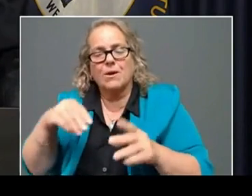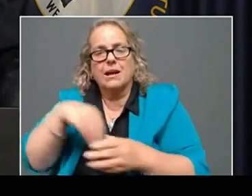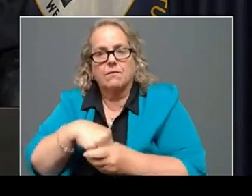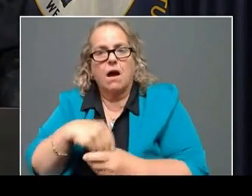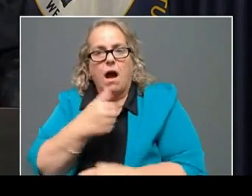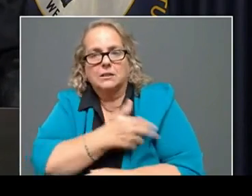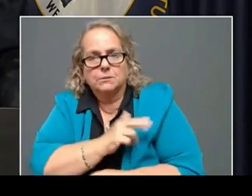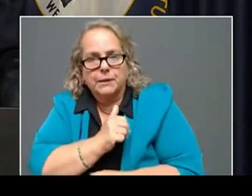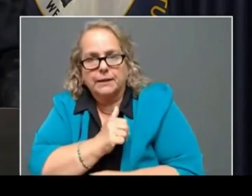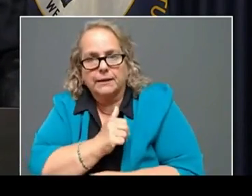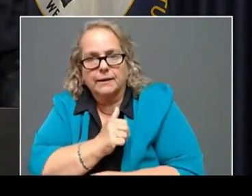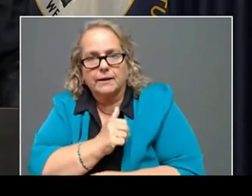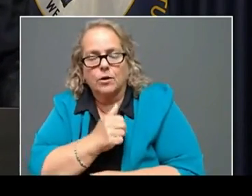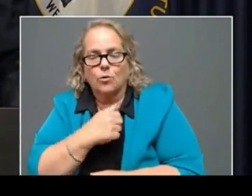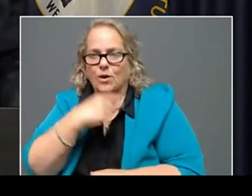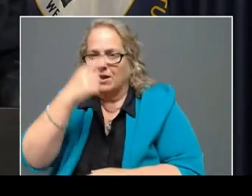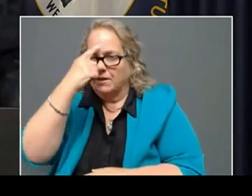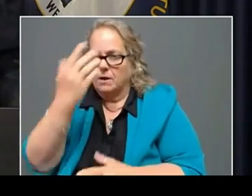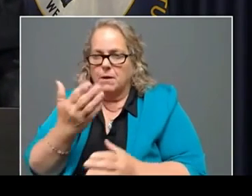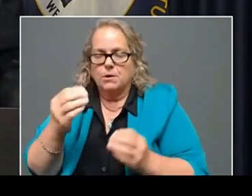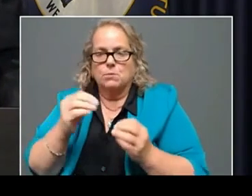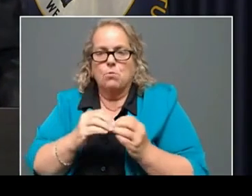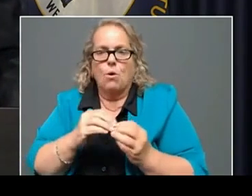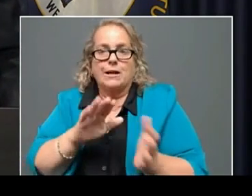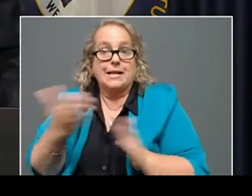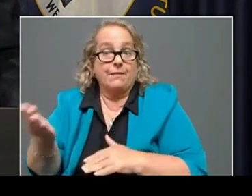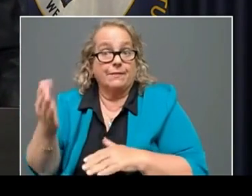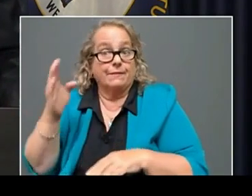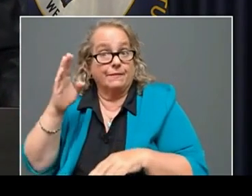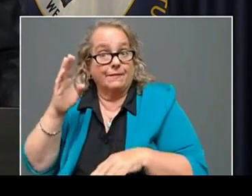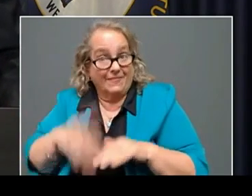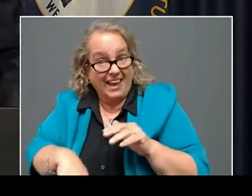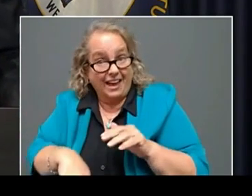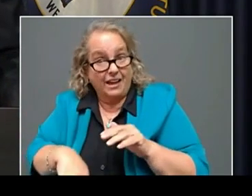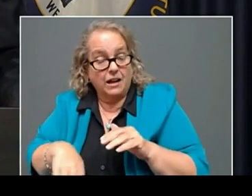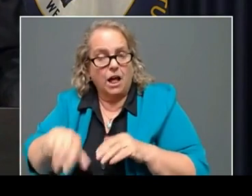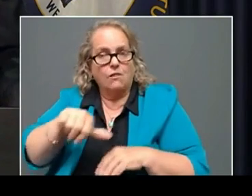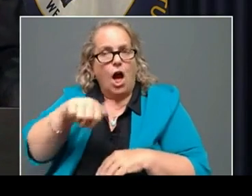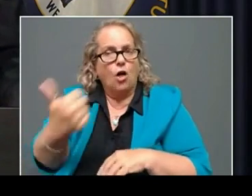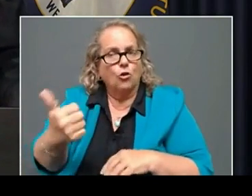we think it may be more fatal than the other variants that we have seen. Now